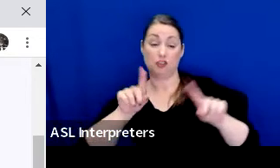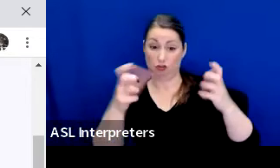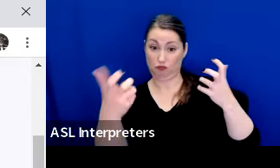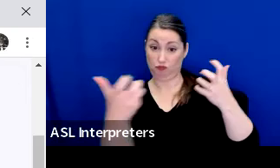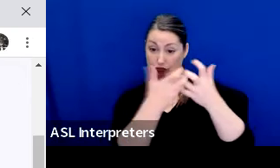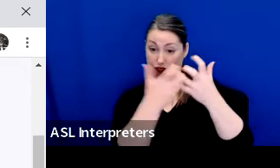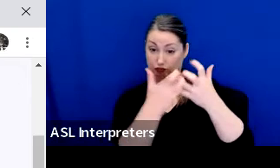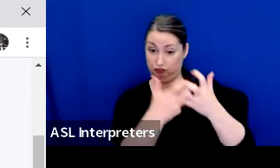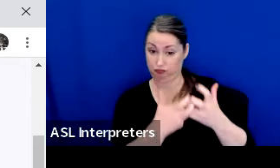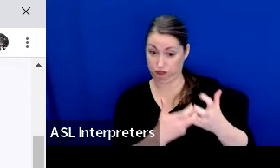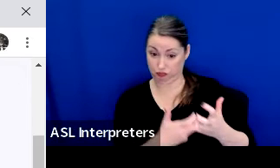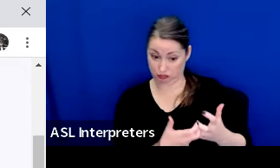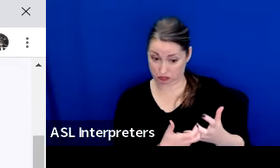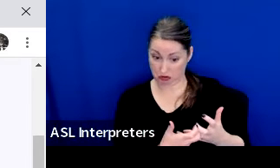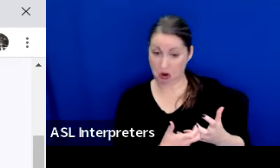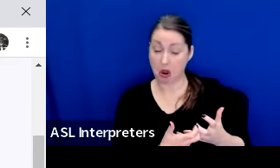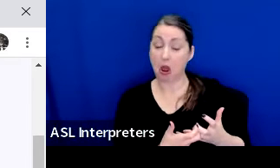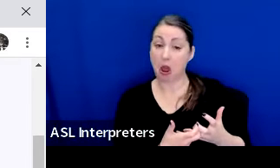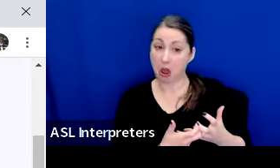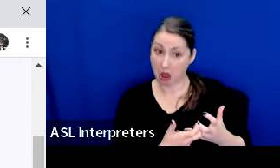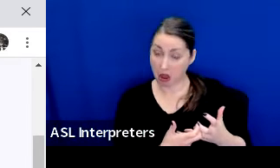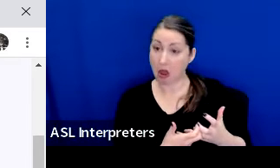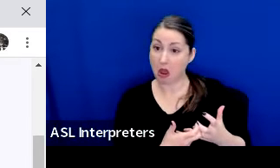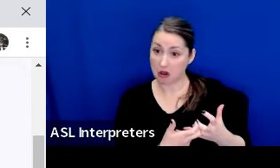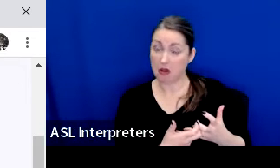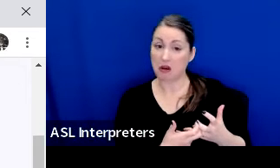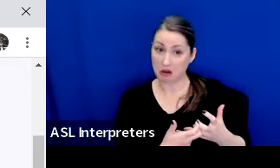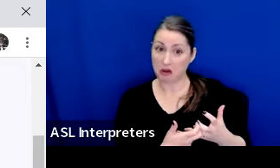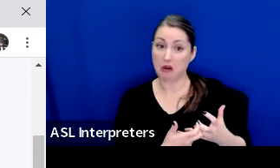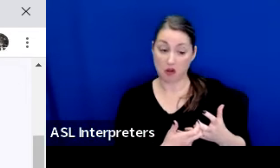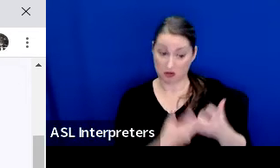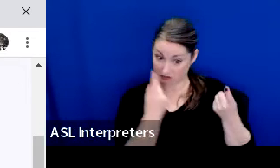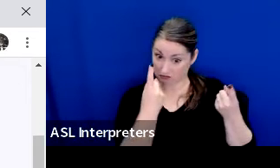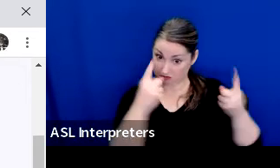in 100 numbers into the right answer, then it marks it right?